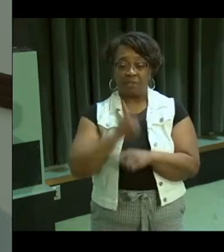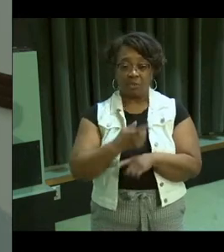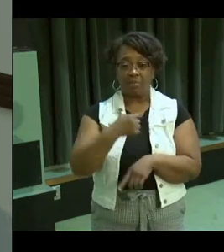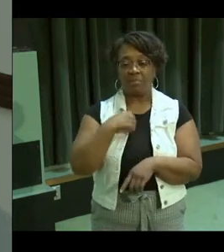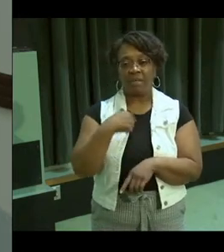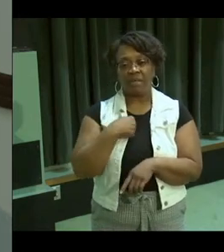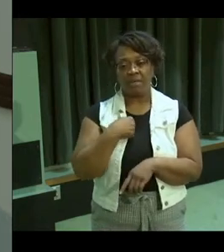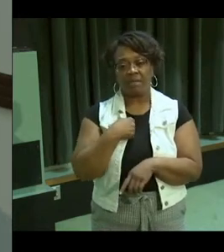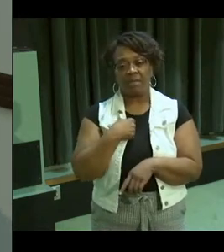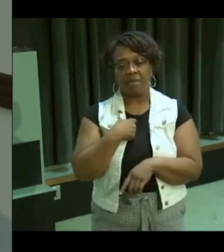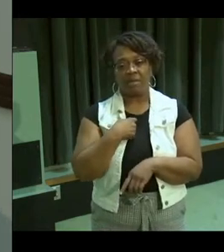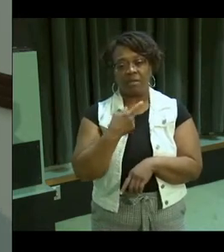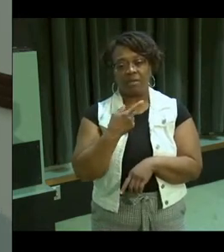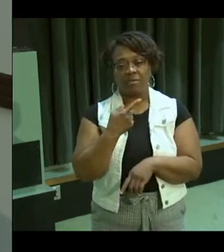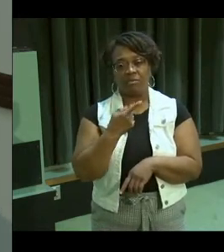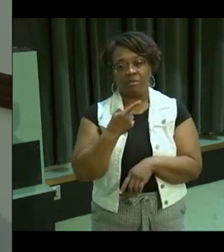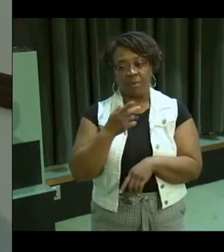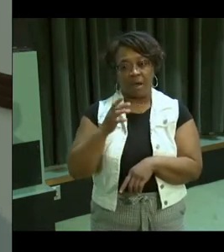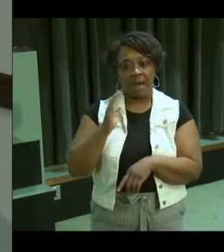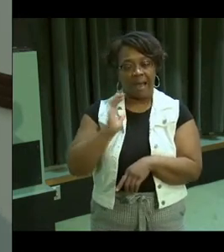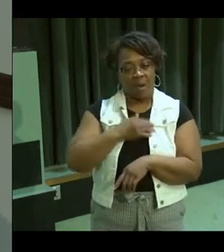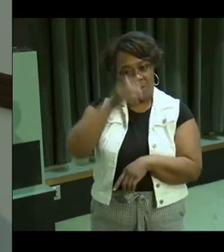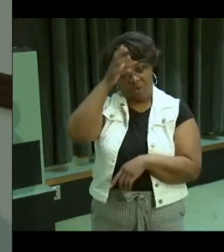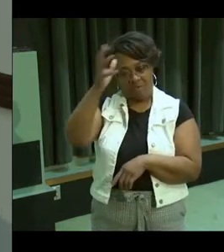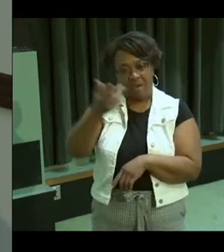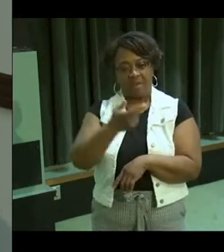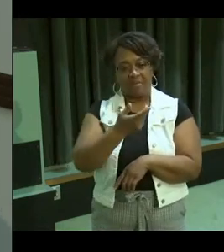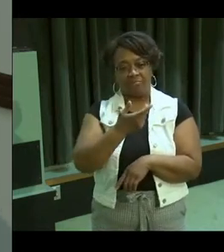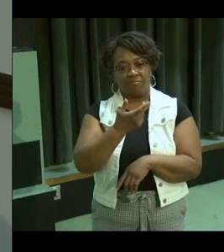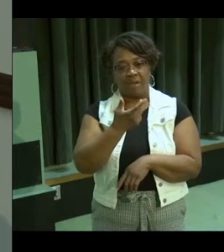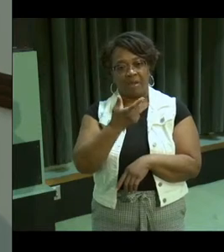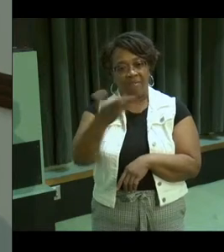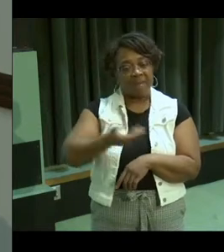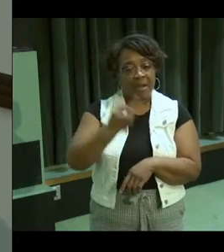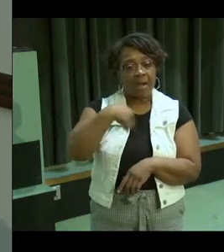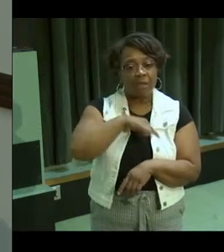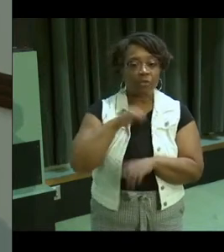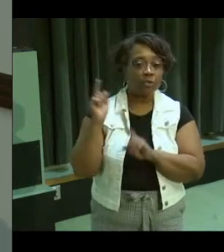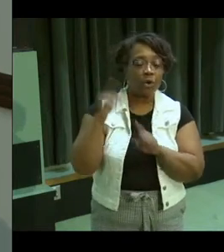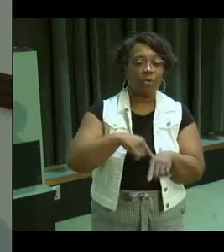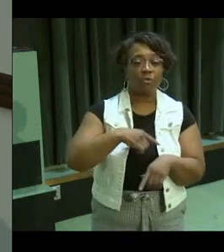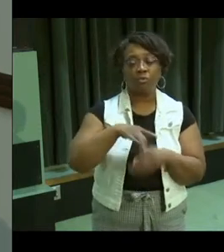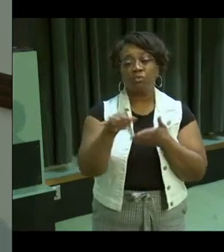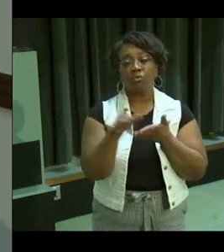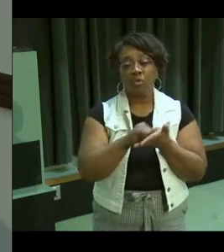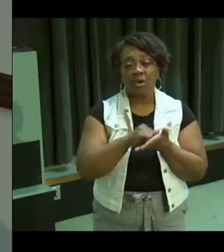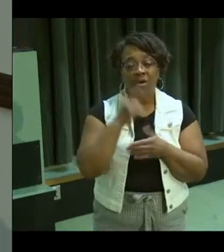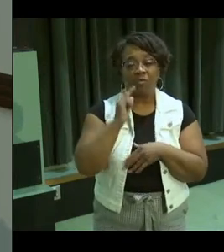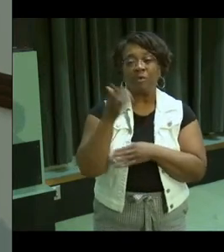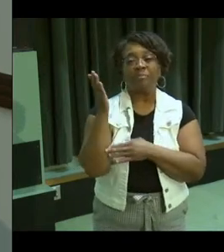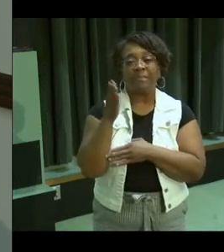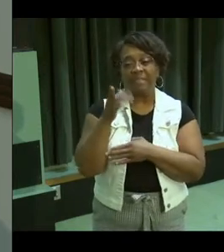Teressa and I were invited by my